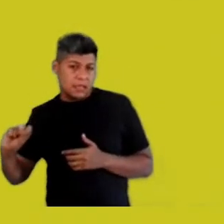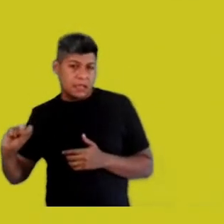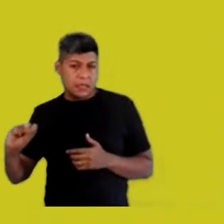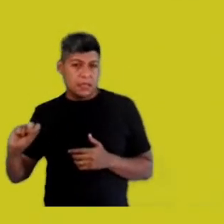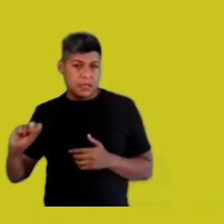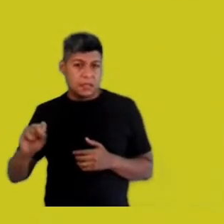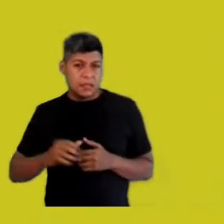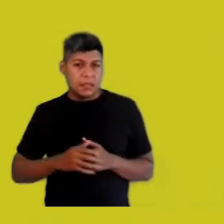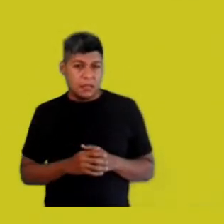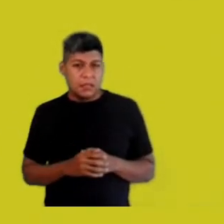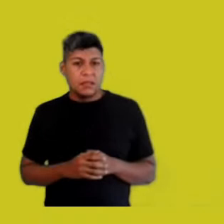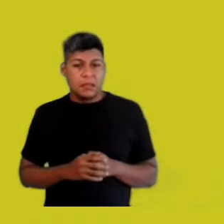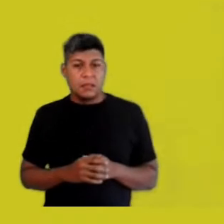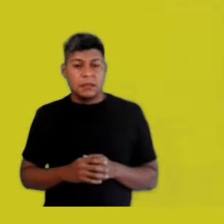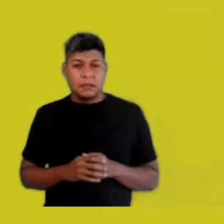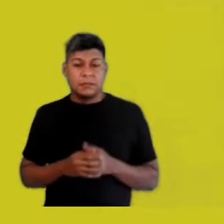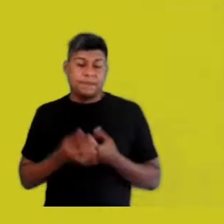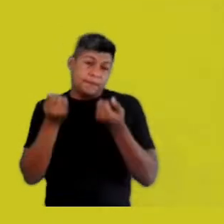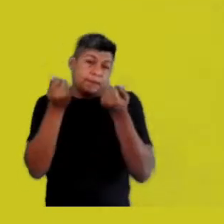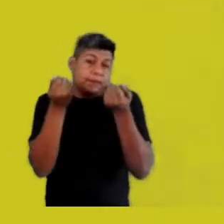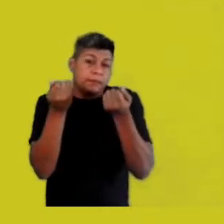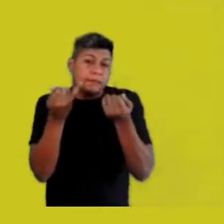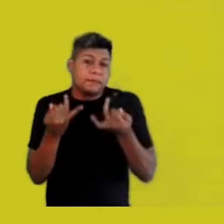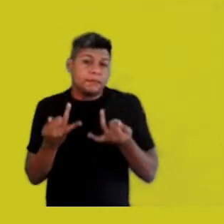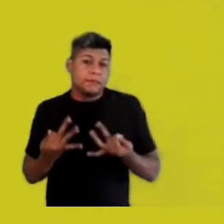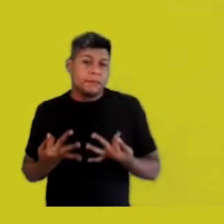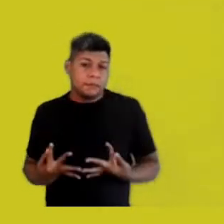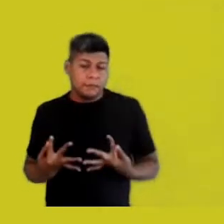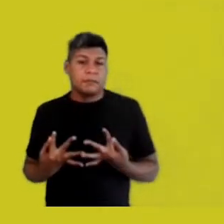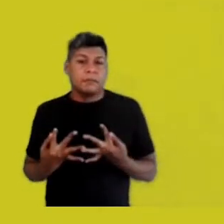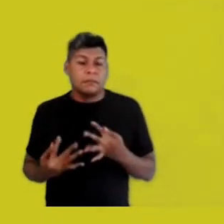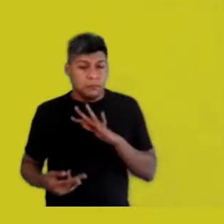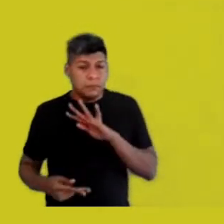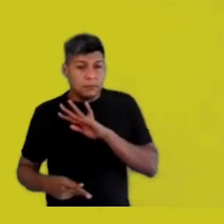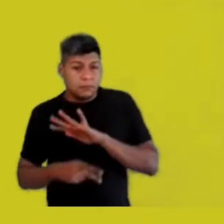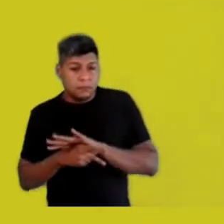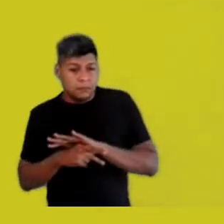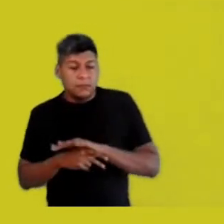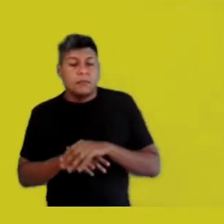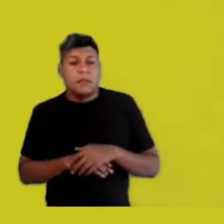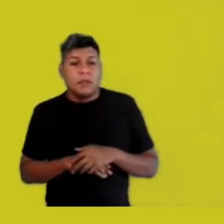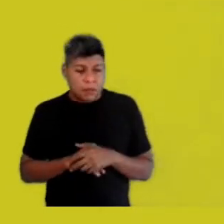the guidance of these clippers,